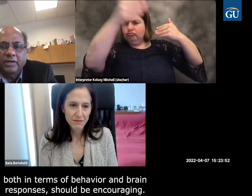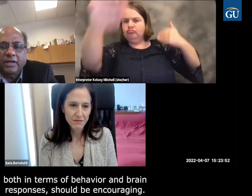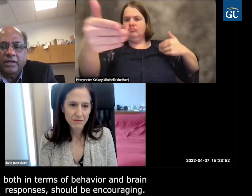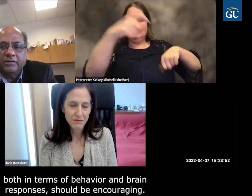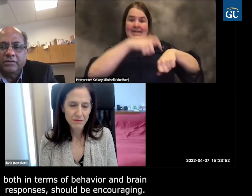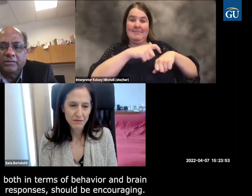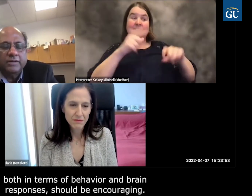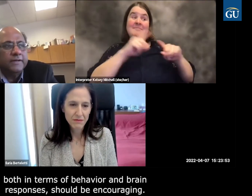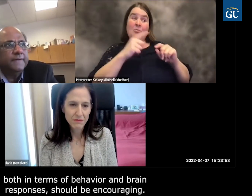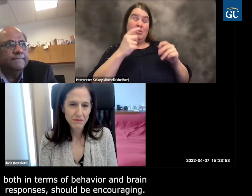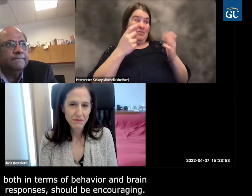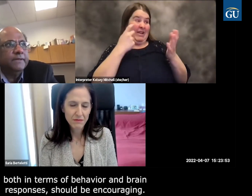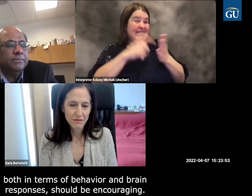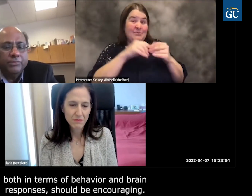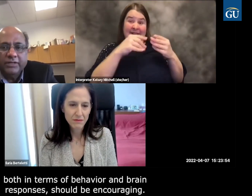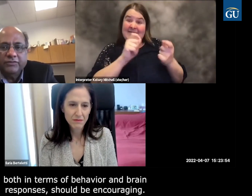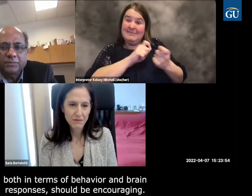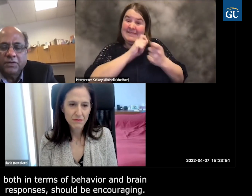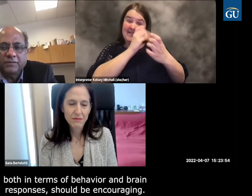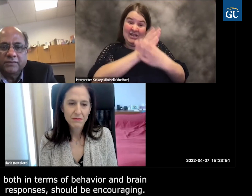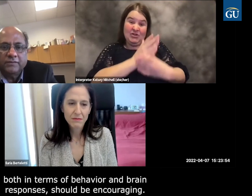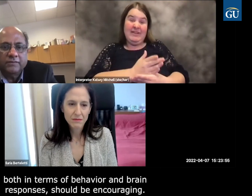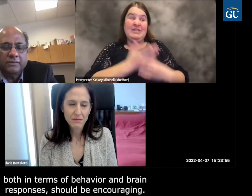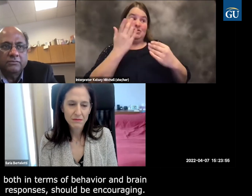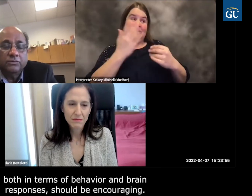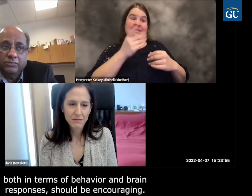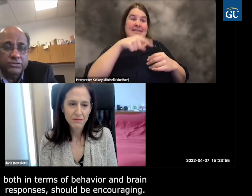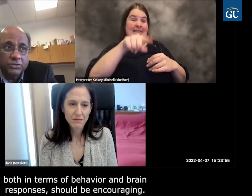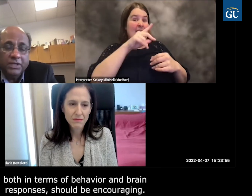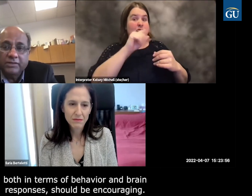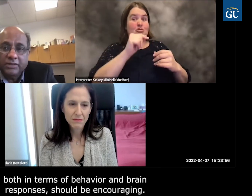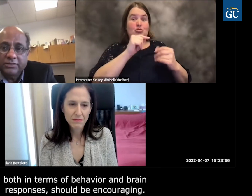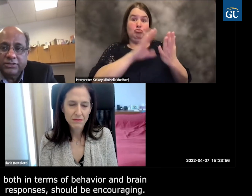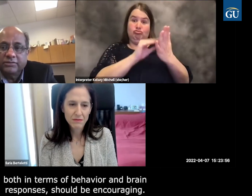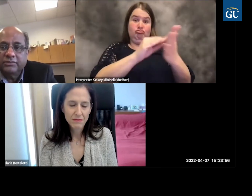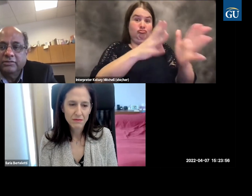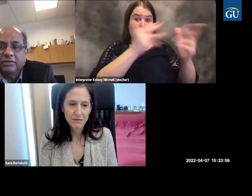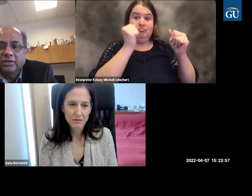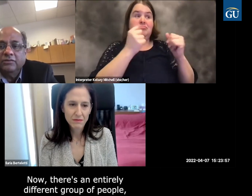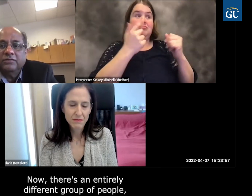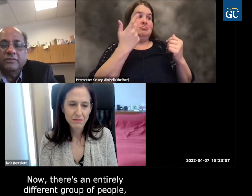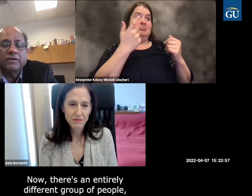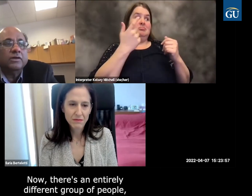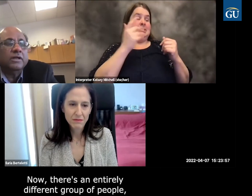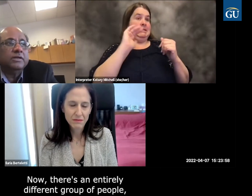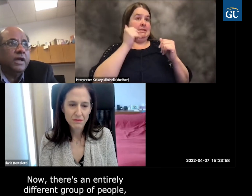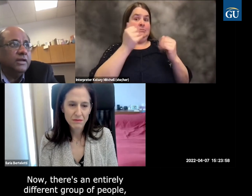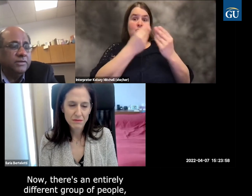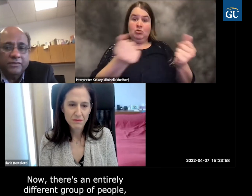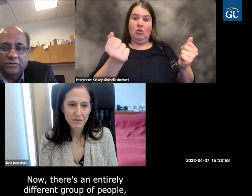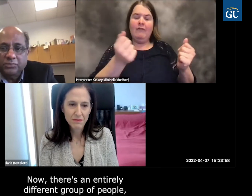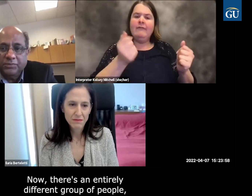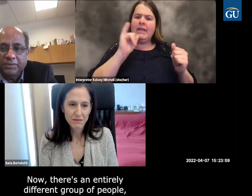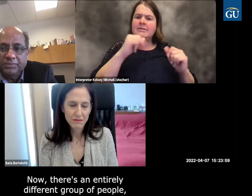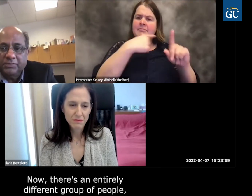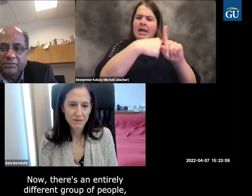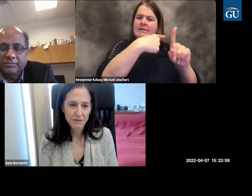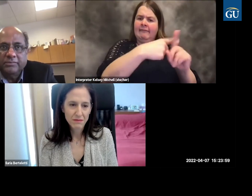and and brain responses should be encouraging now there's a